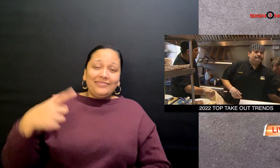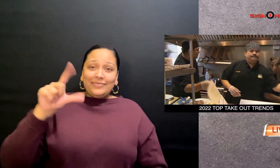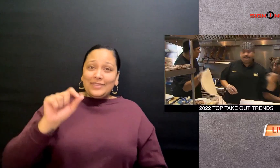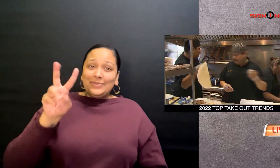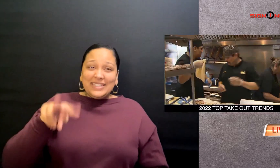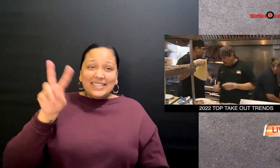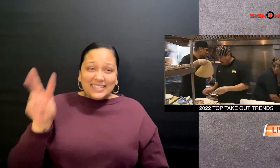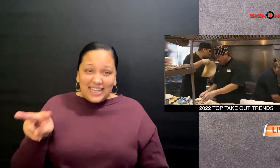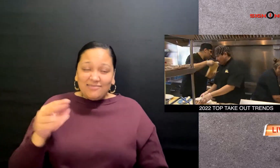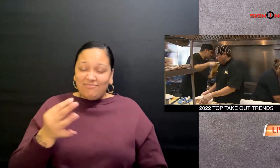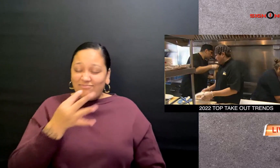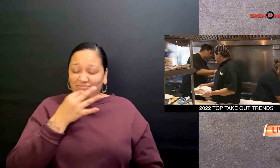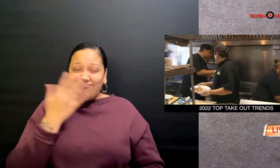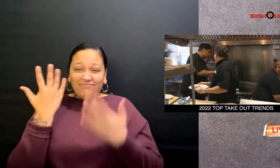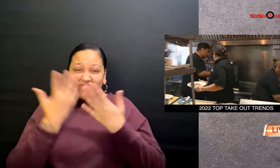the year 2022 is almost over